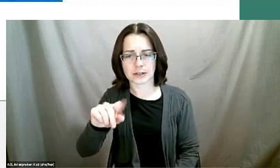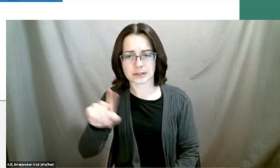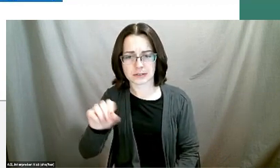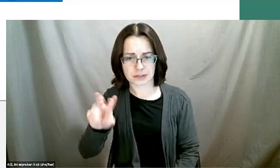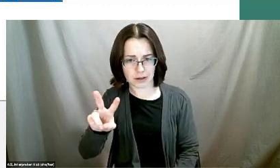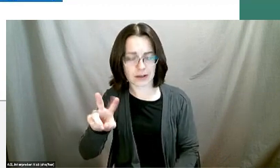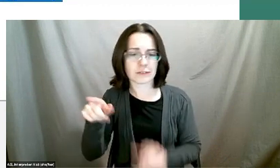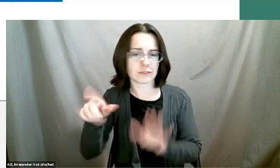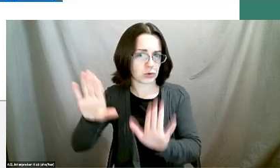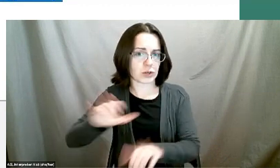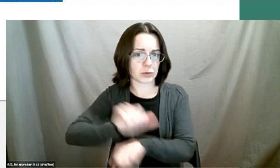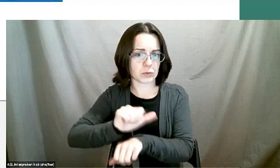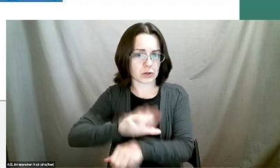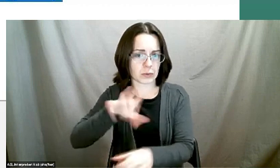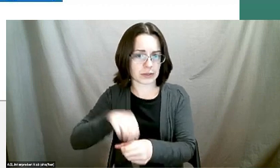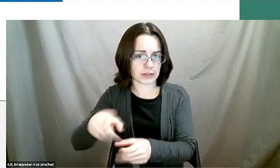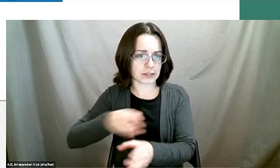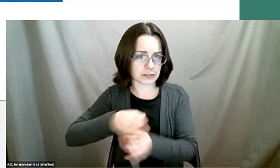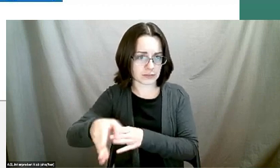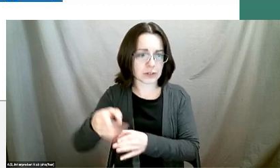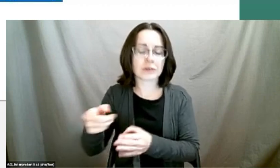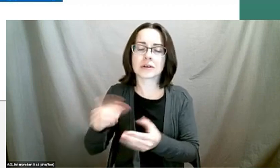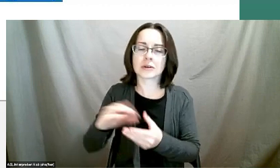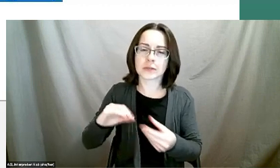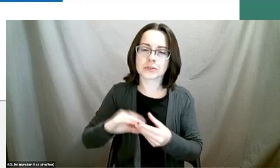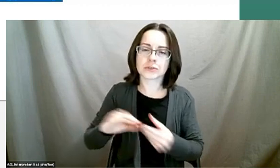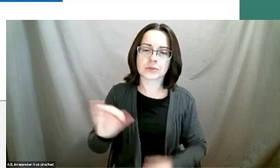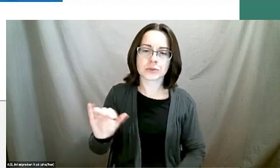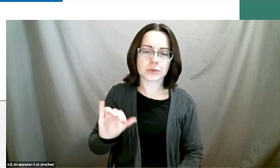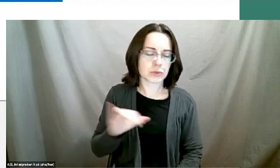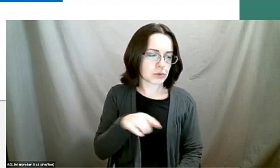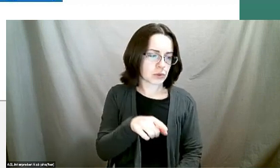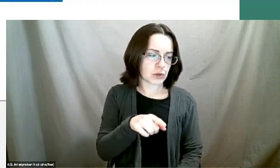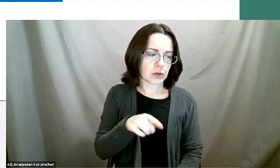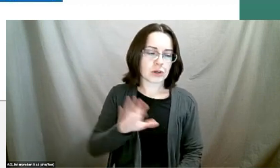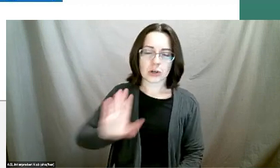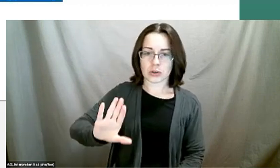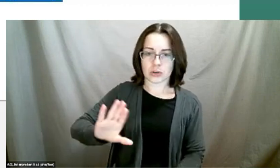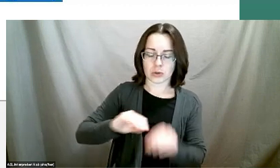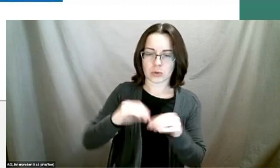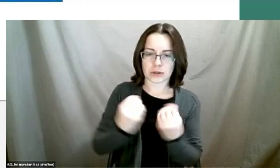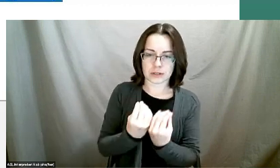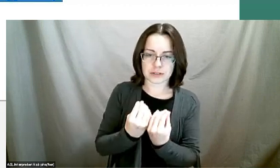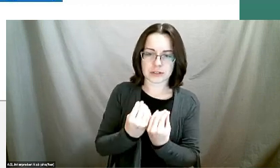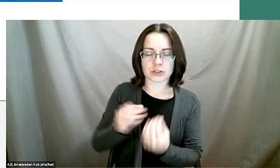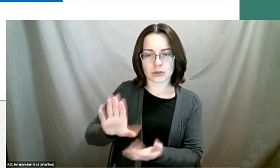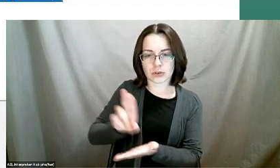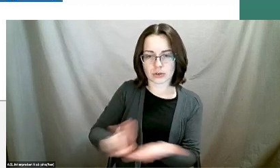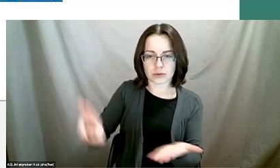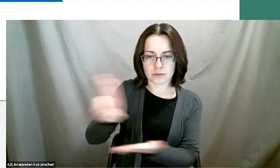notes that her organization, Hearst university, has created some resources based